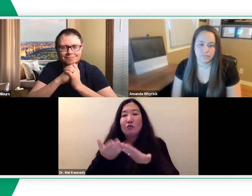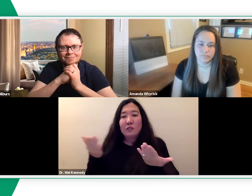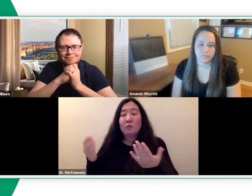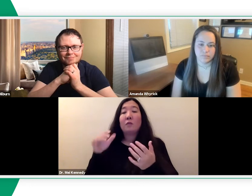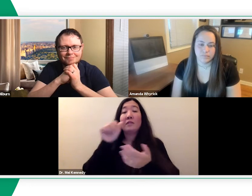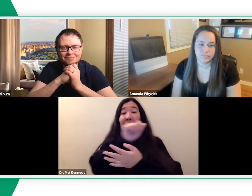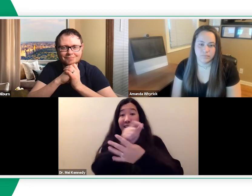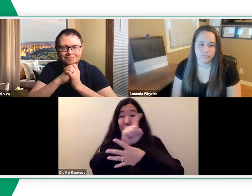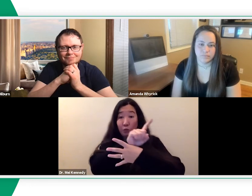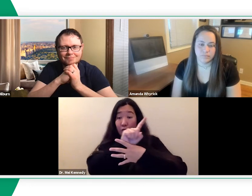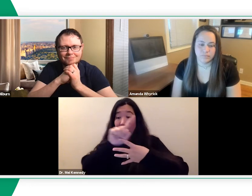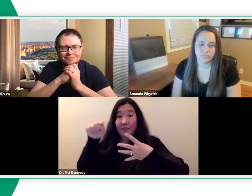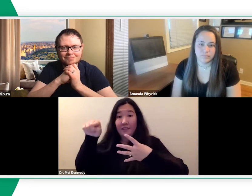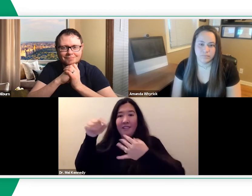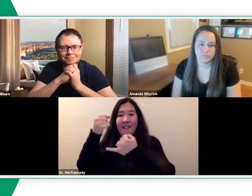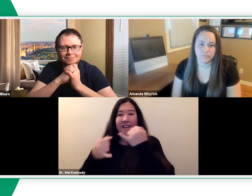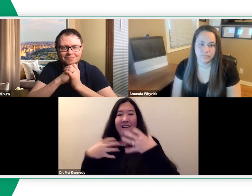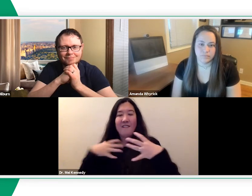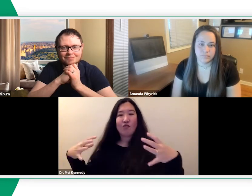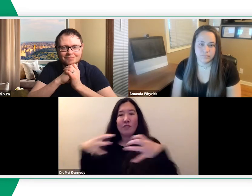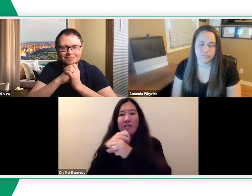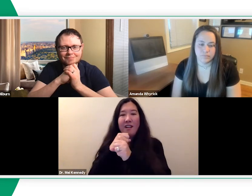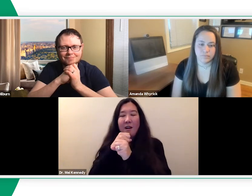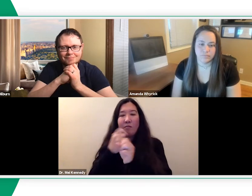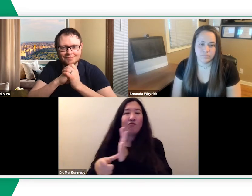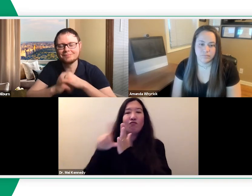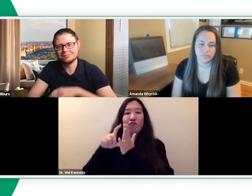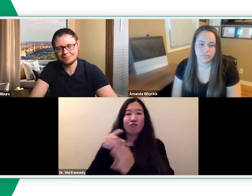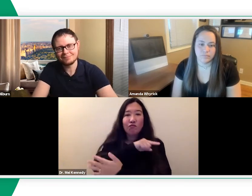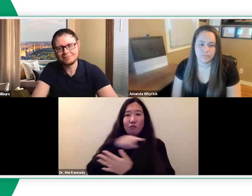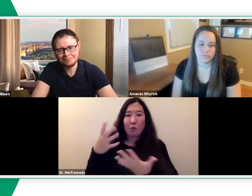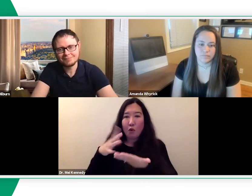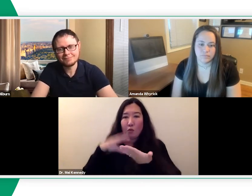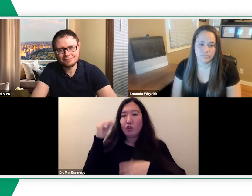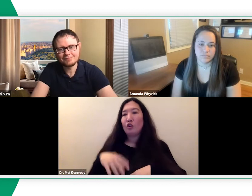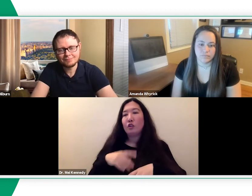There's also worksheets and resources provided. At the end of each week, there's a recap or